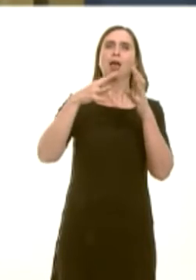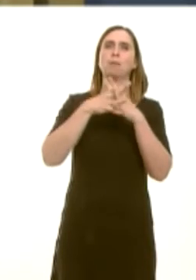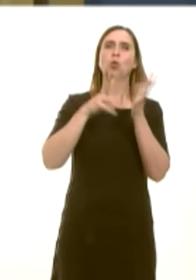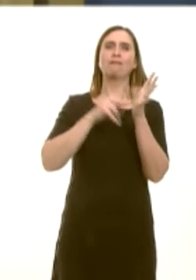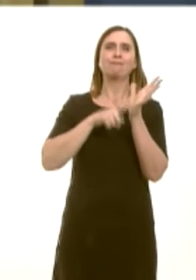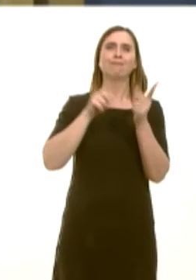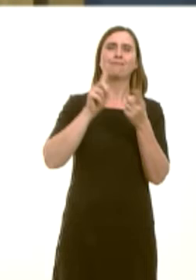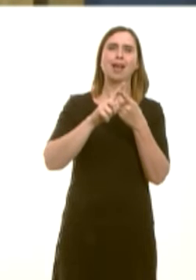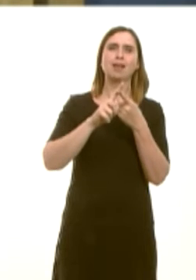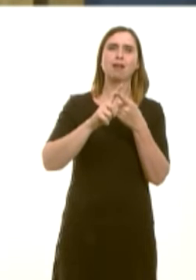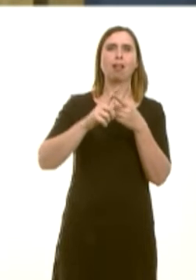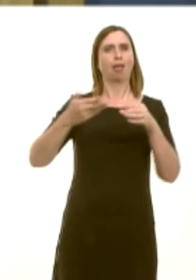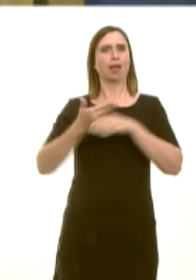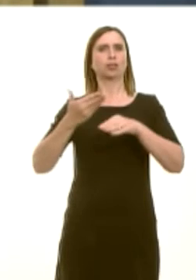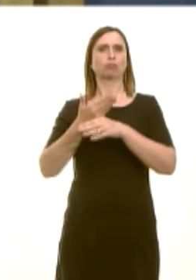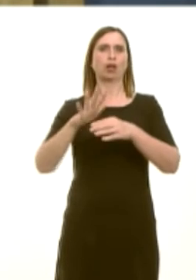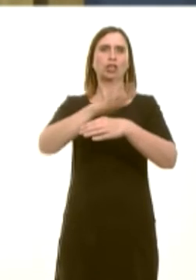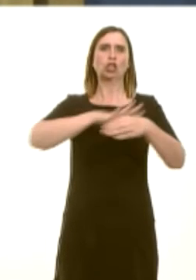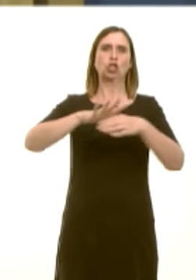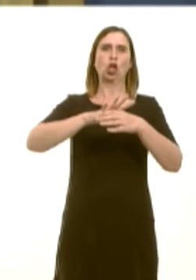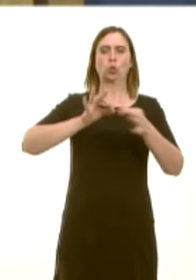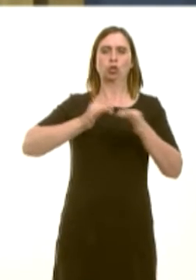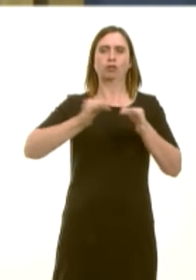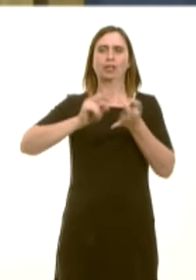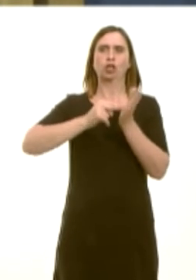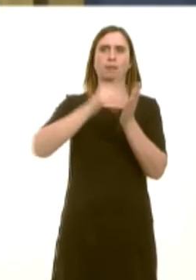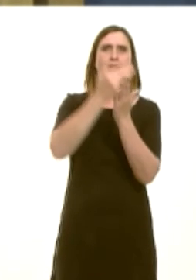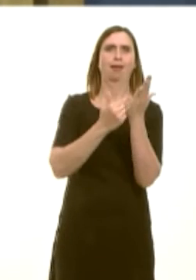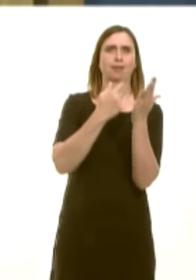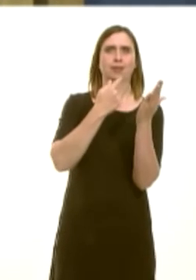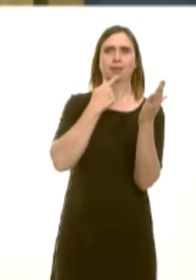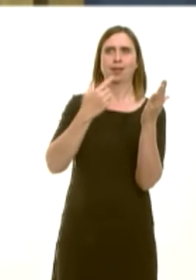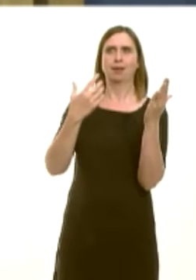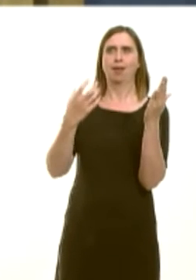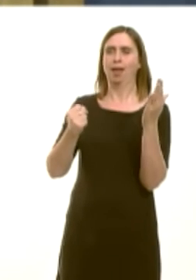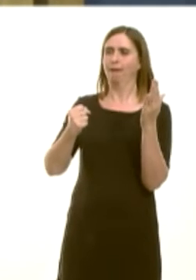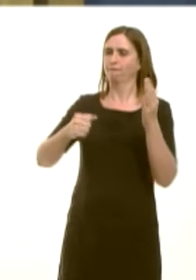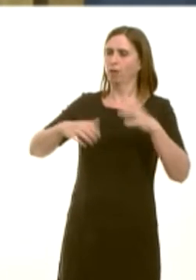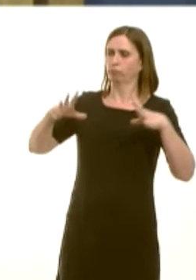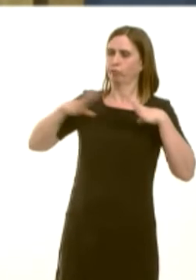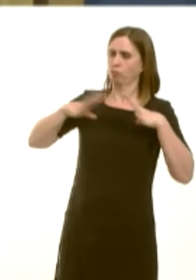Mohammad Asghar: ëprogress has been made with site preparation works across the Zone